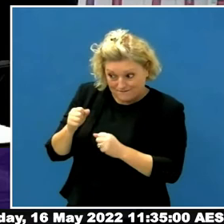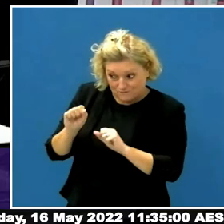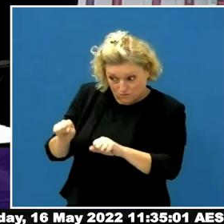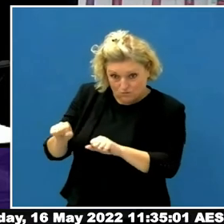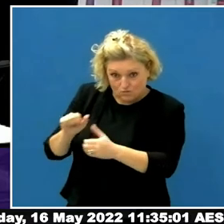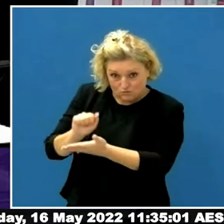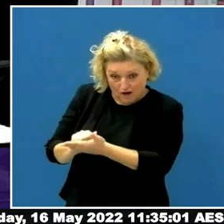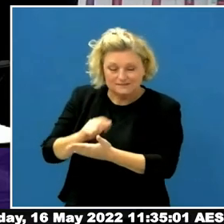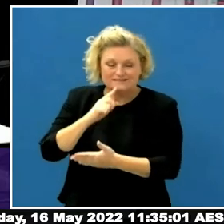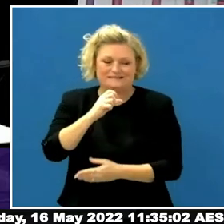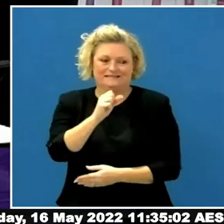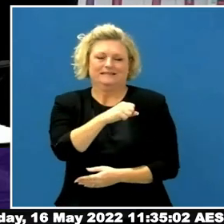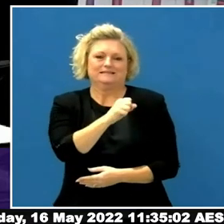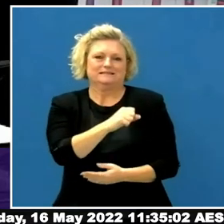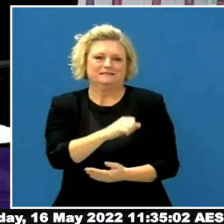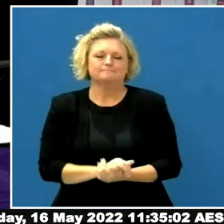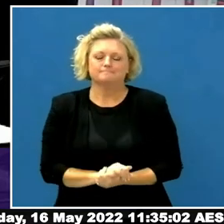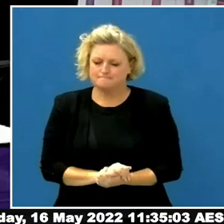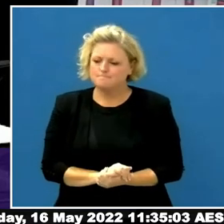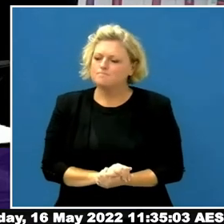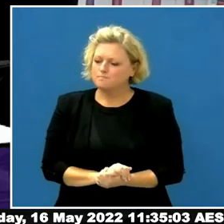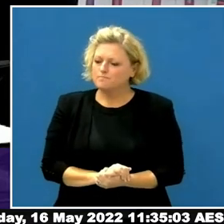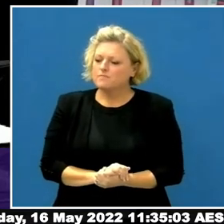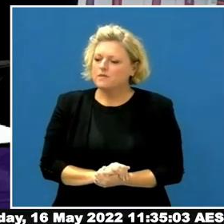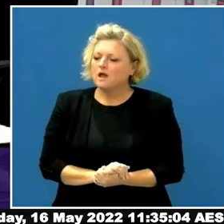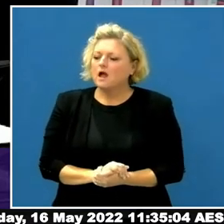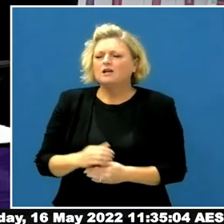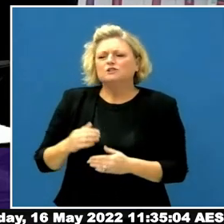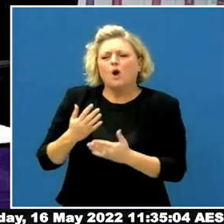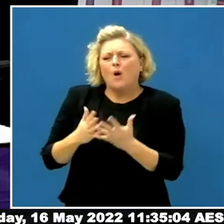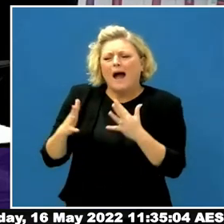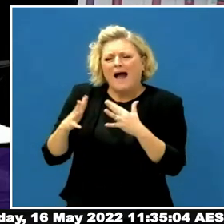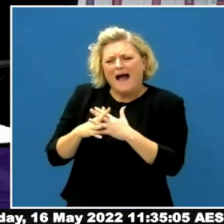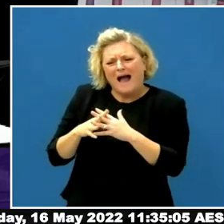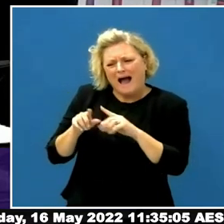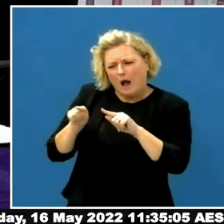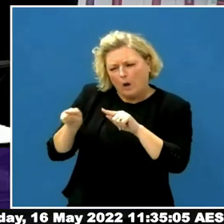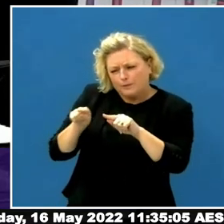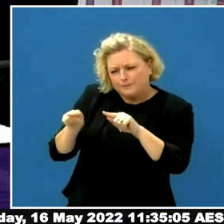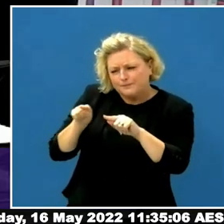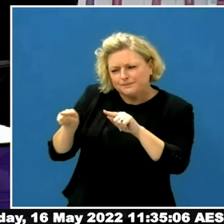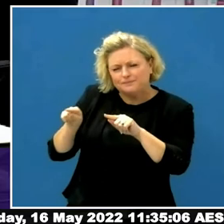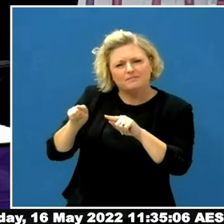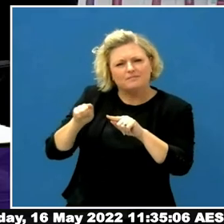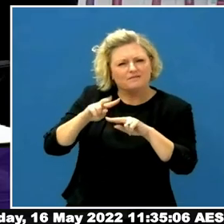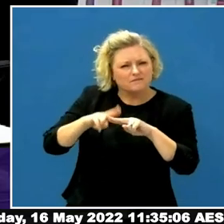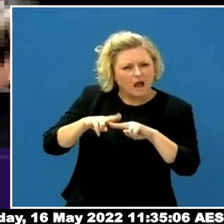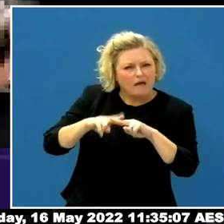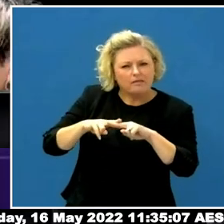The decision was made for Jason to attend a day program. How did you - how did the family and Jason reach that decision?